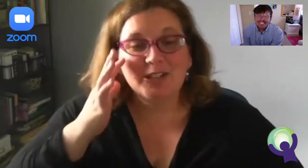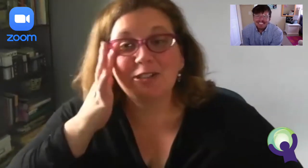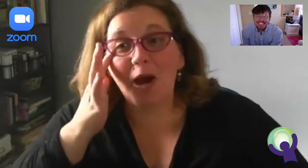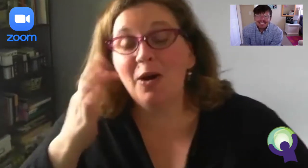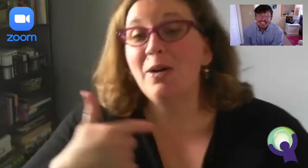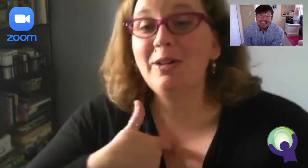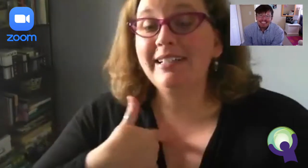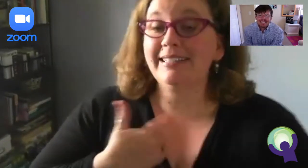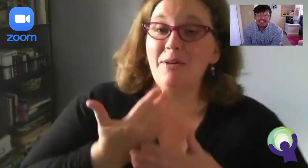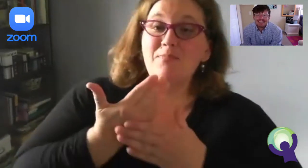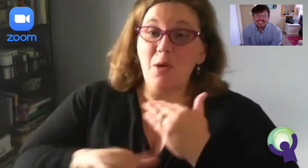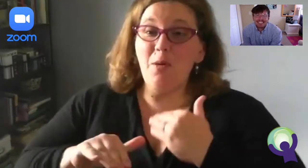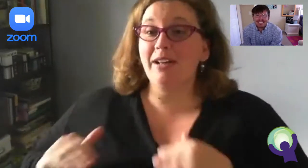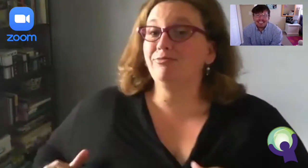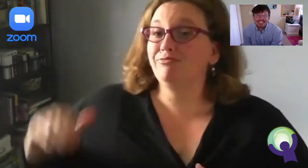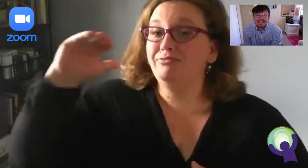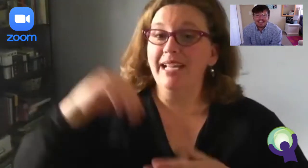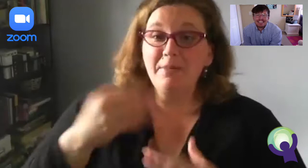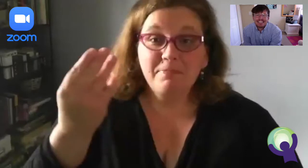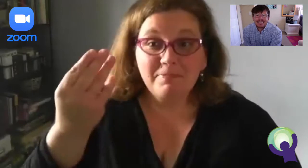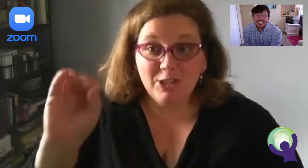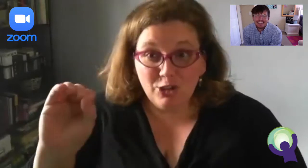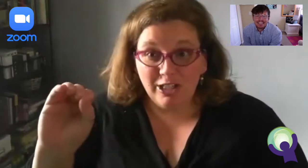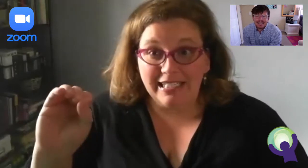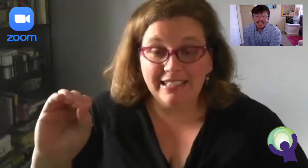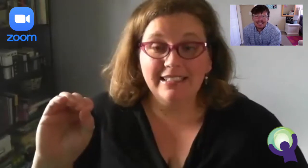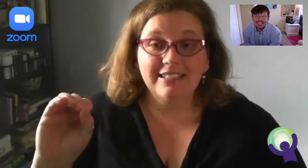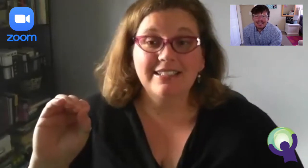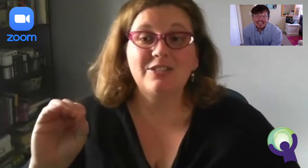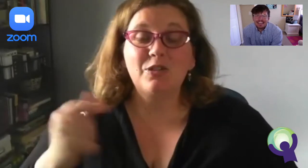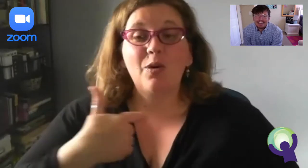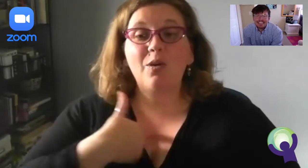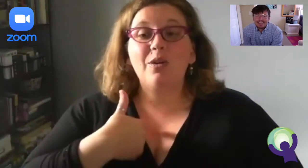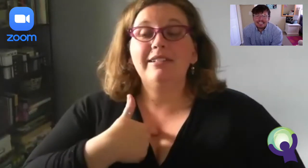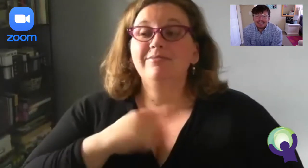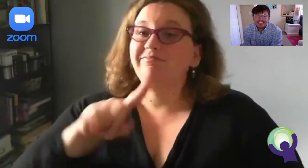Where do I even start with that? Well I was born and raised in Missouri